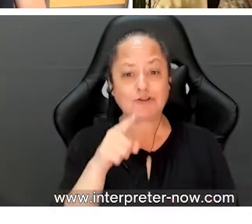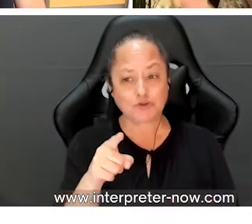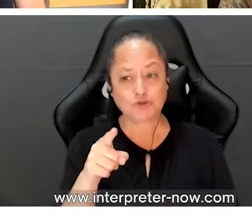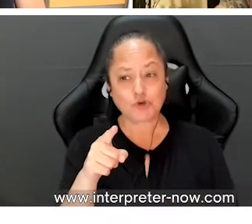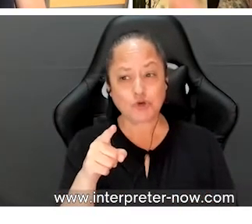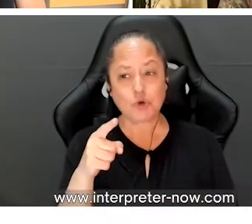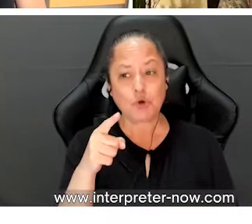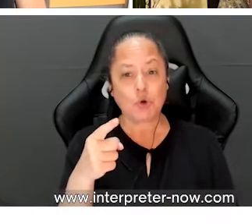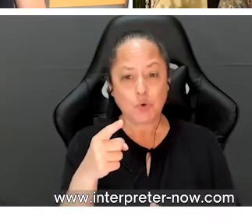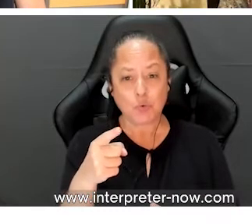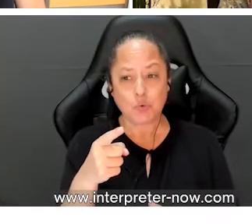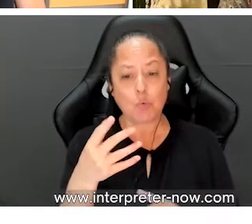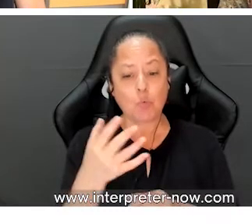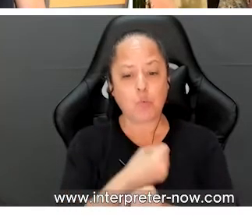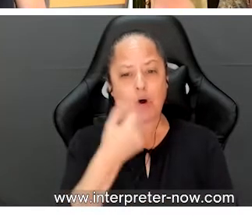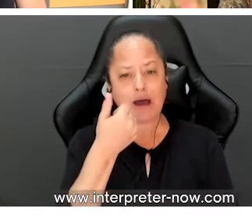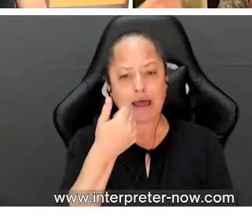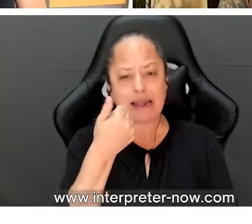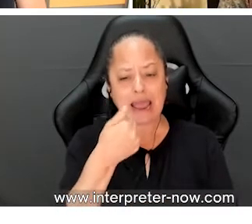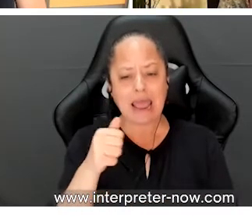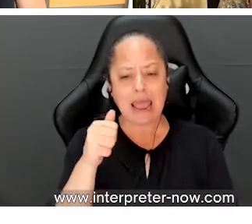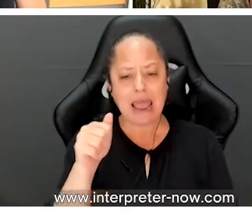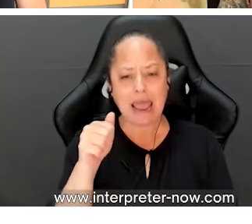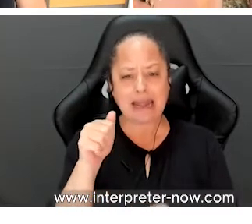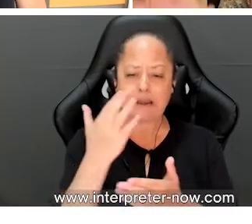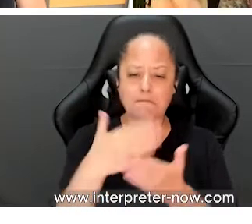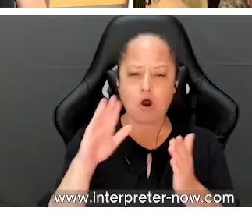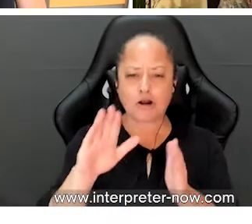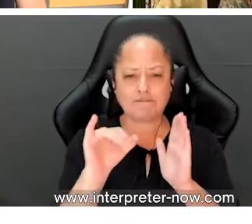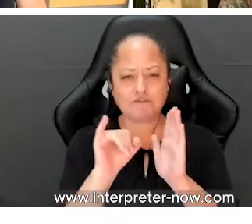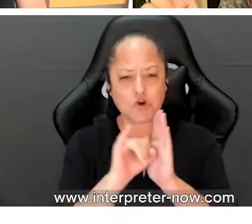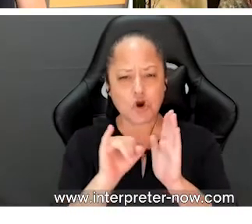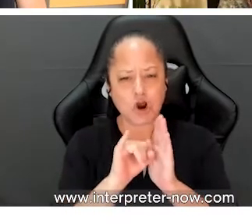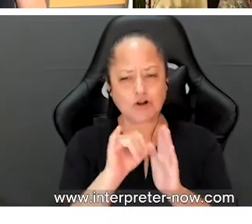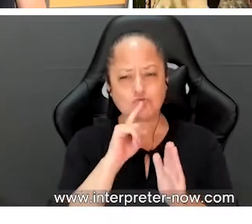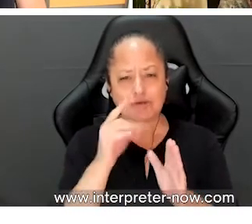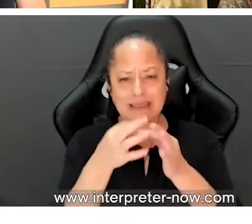Pick any part of your identity, and that part of your identity is so important and a core